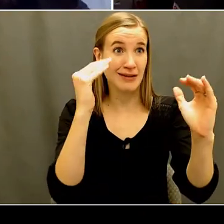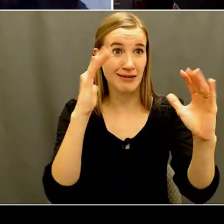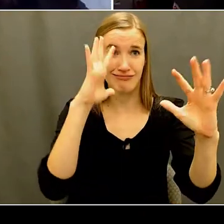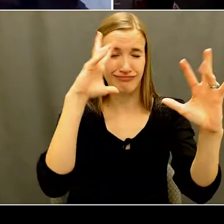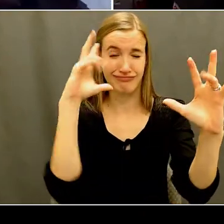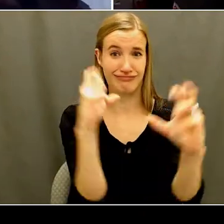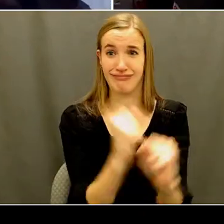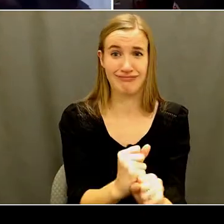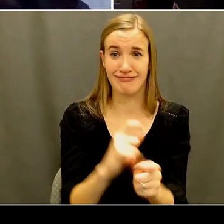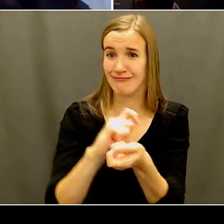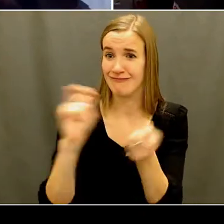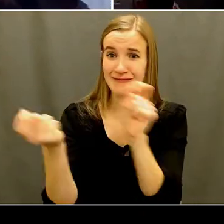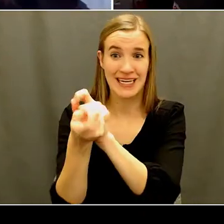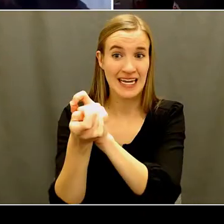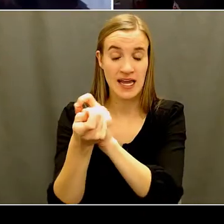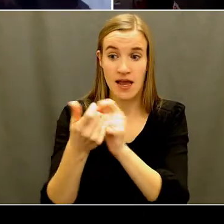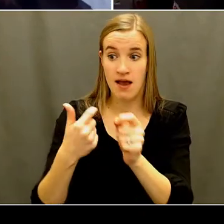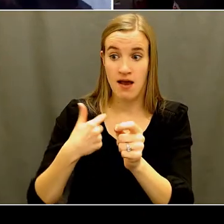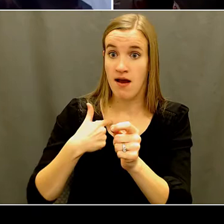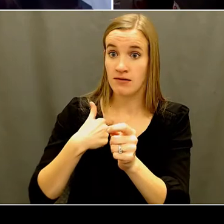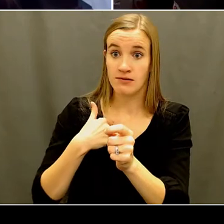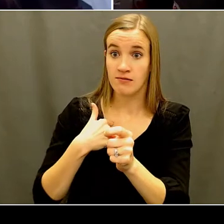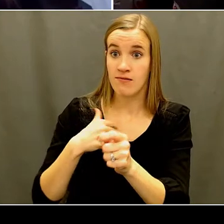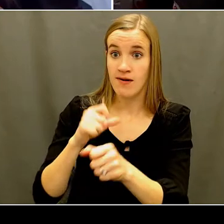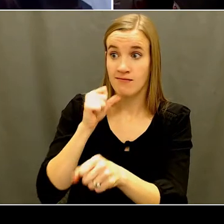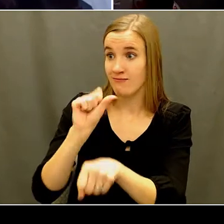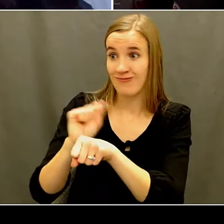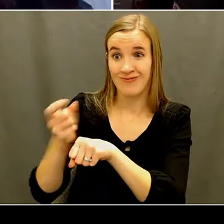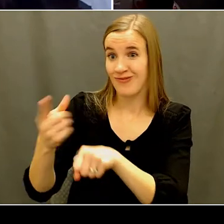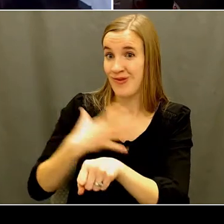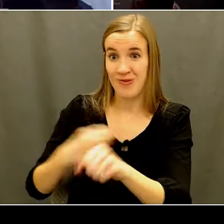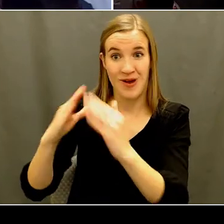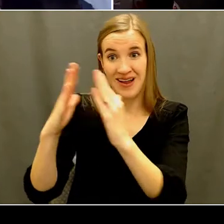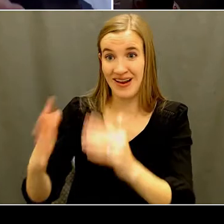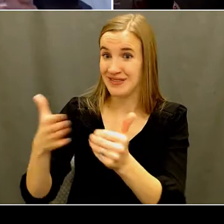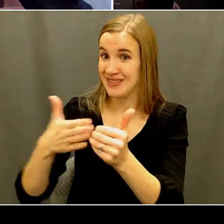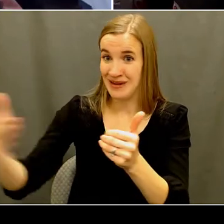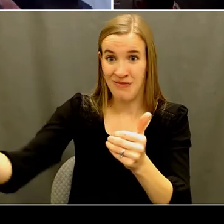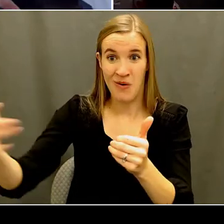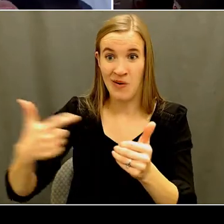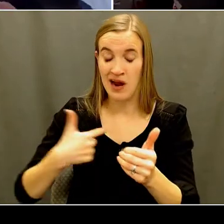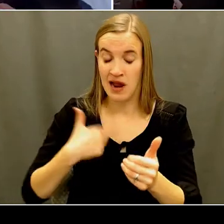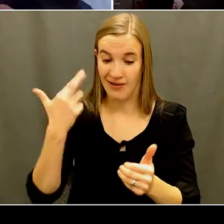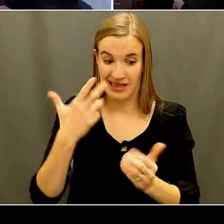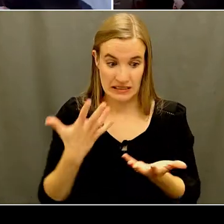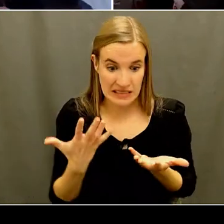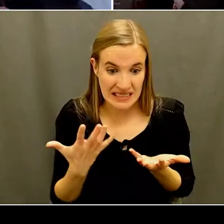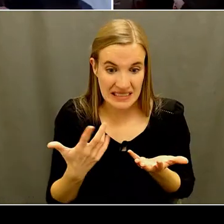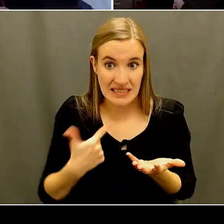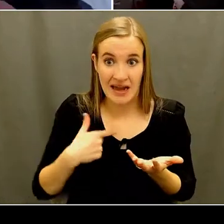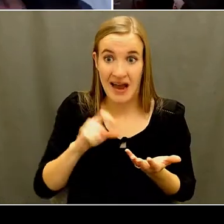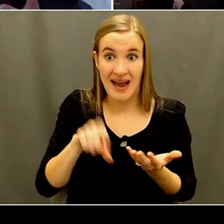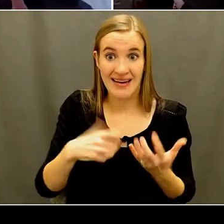after my role at the White House ended, because I didn't want to rely on the ACA